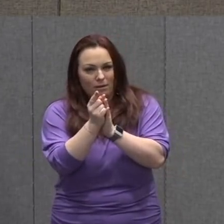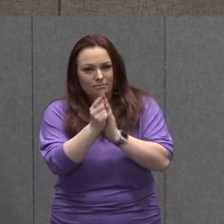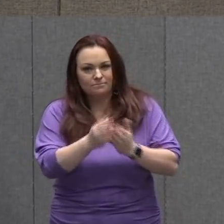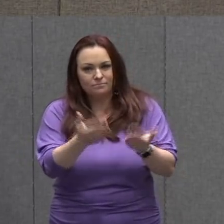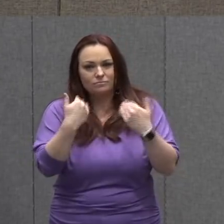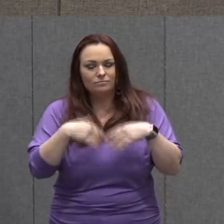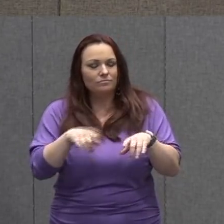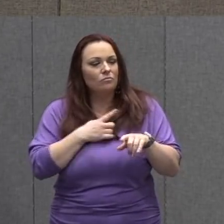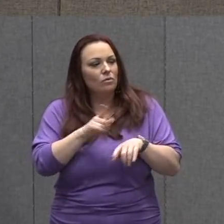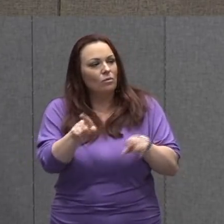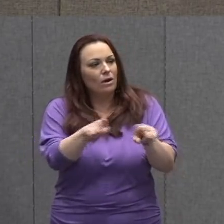Have you seen this before?